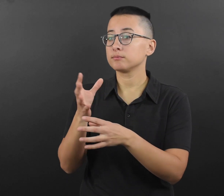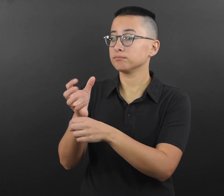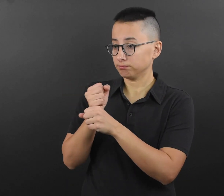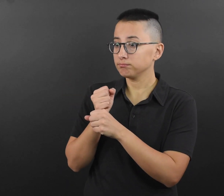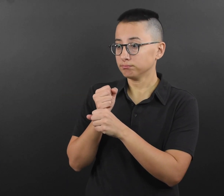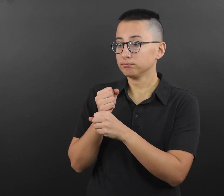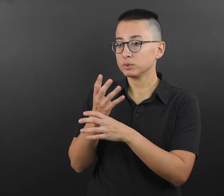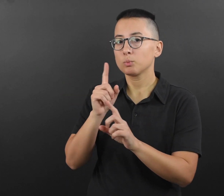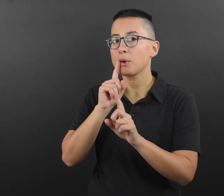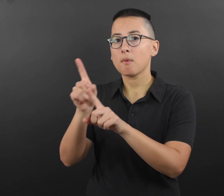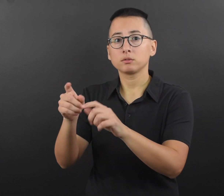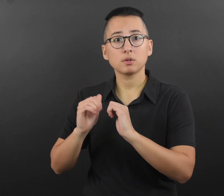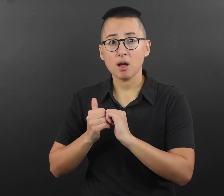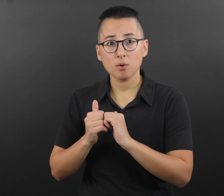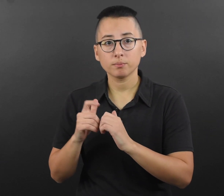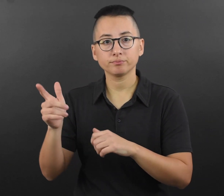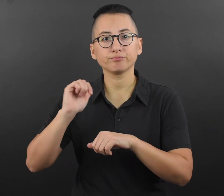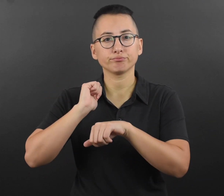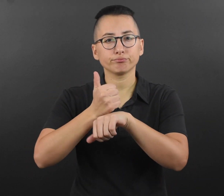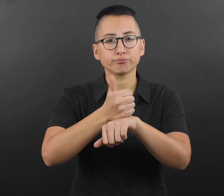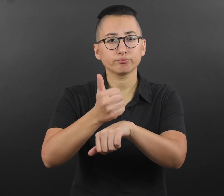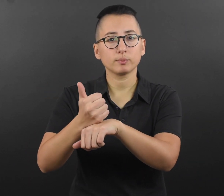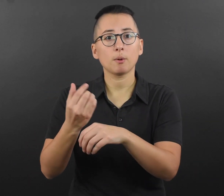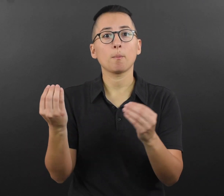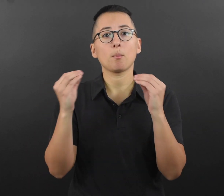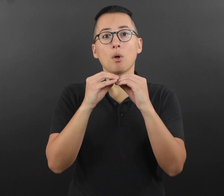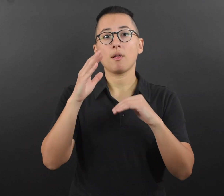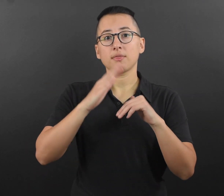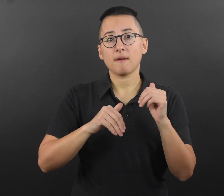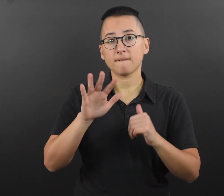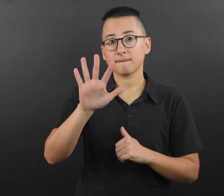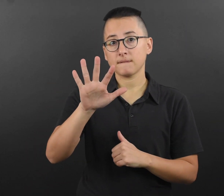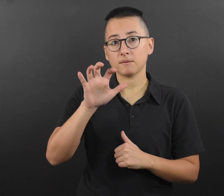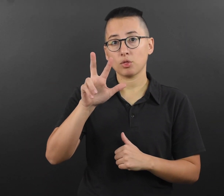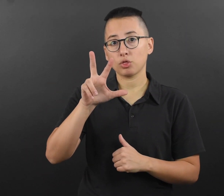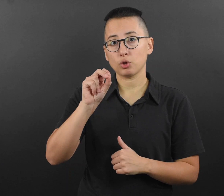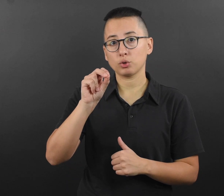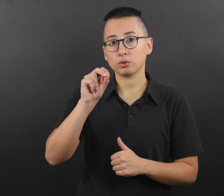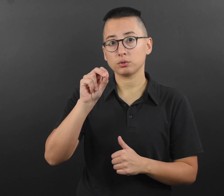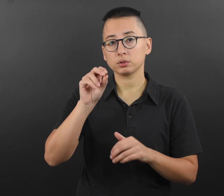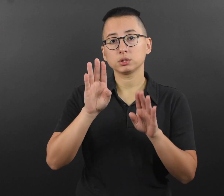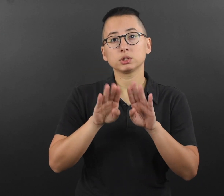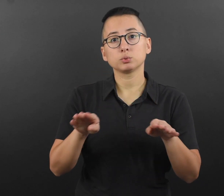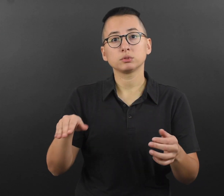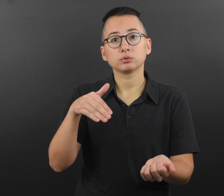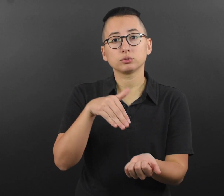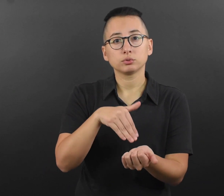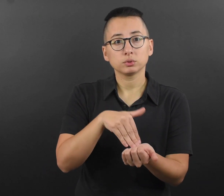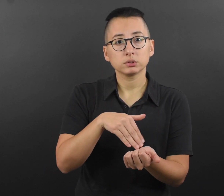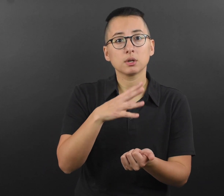Walz-Flanagan Administration activated includes: • More than 530 pediatric and family medicine